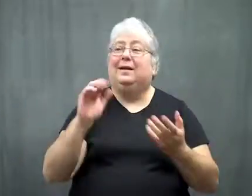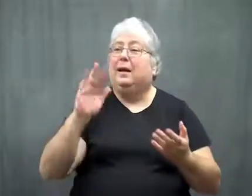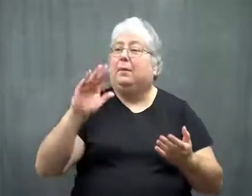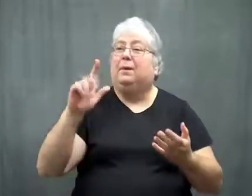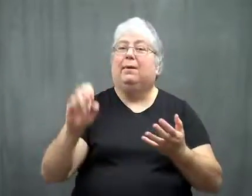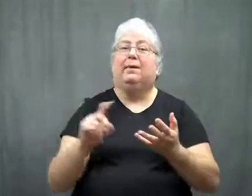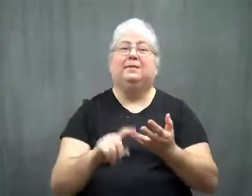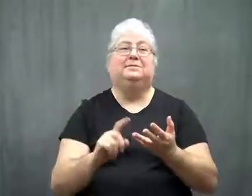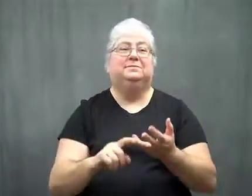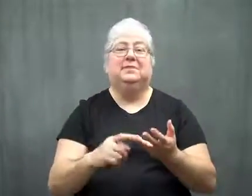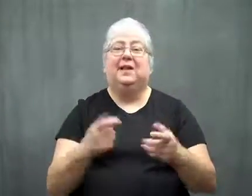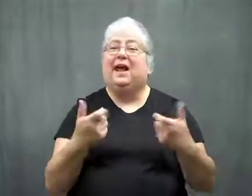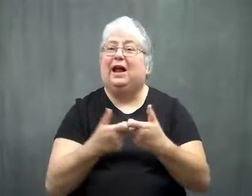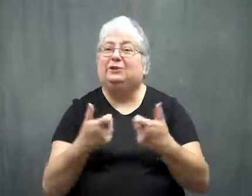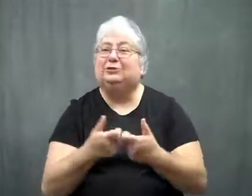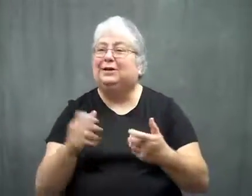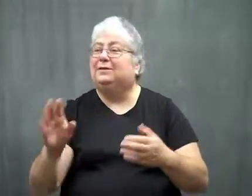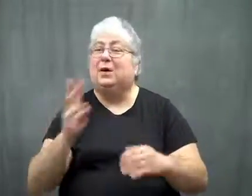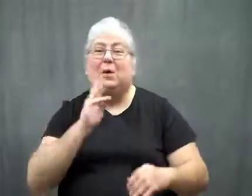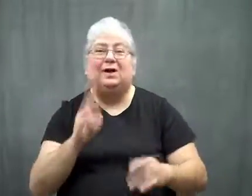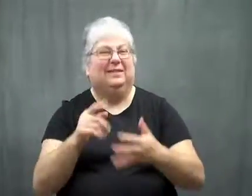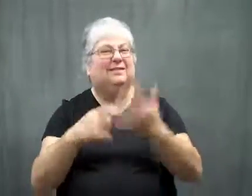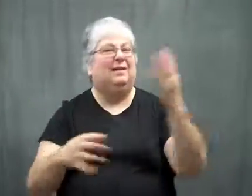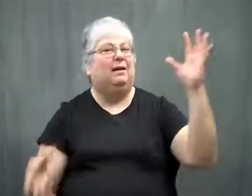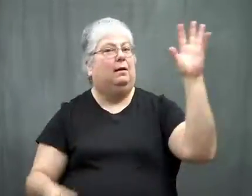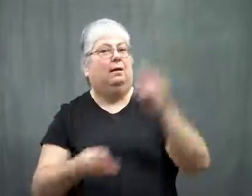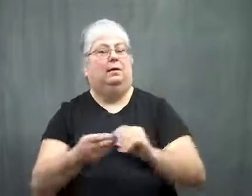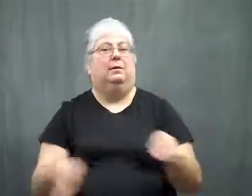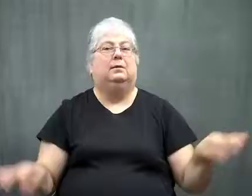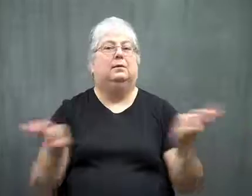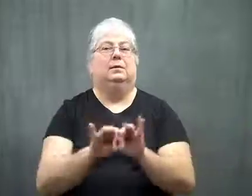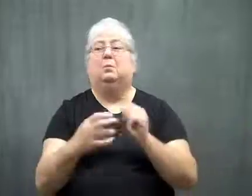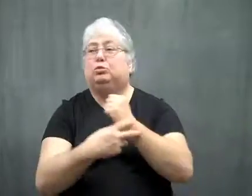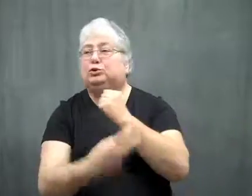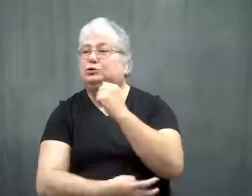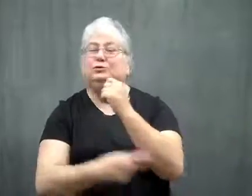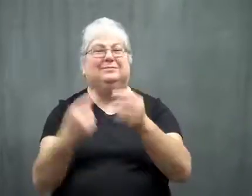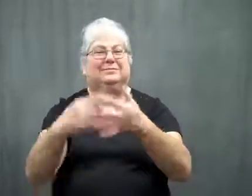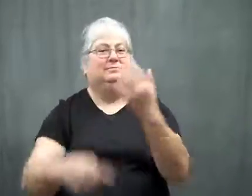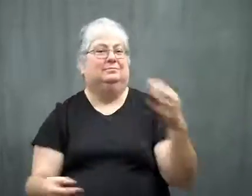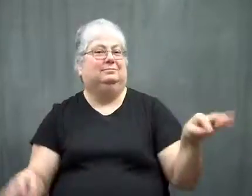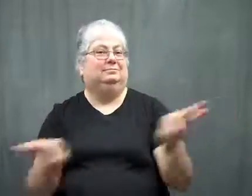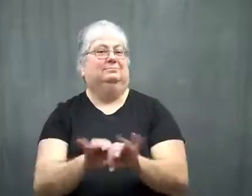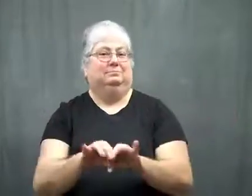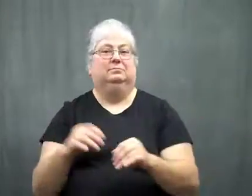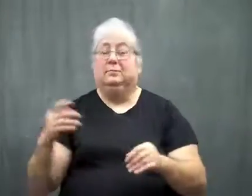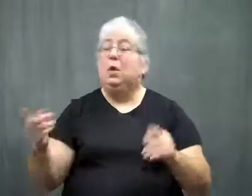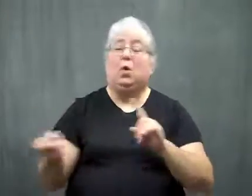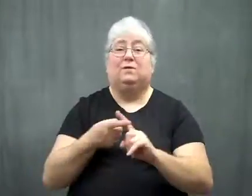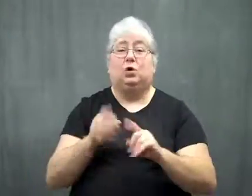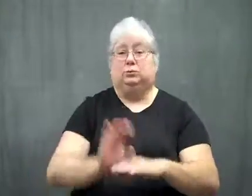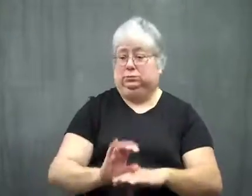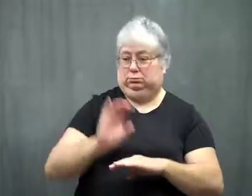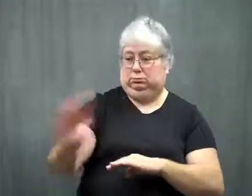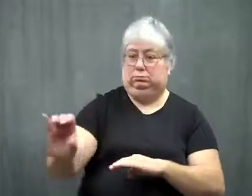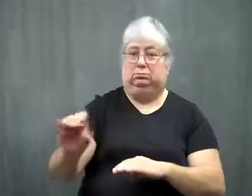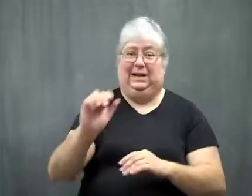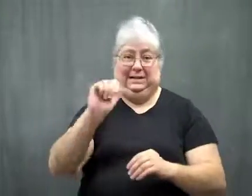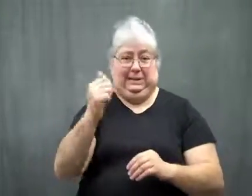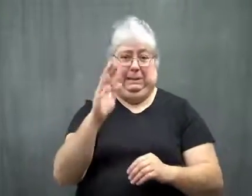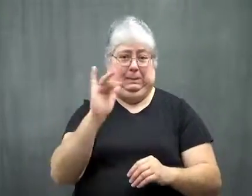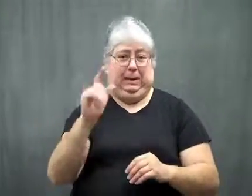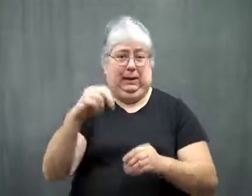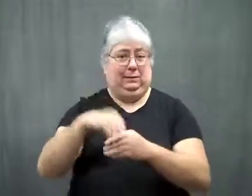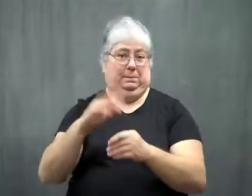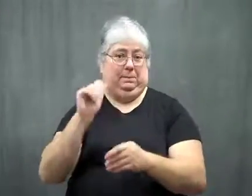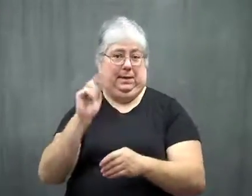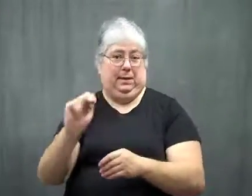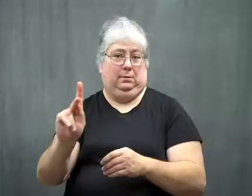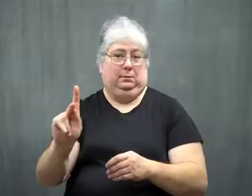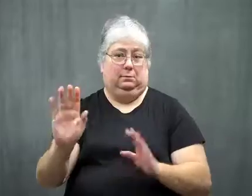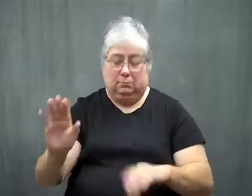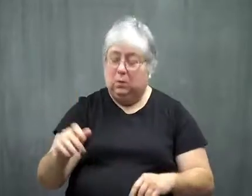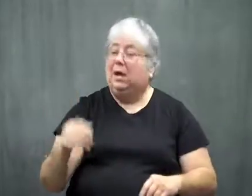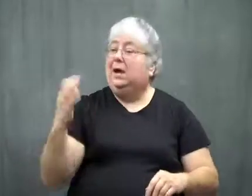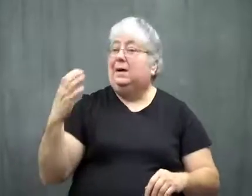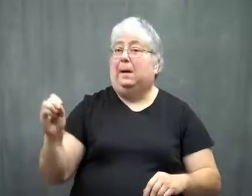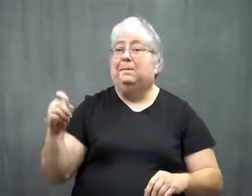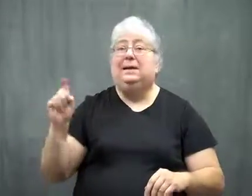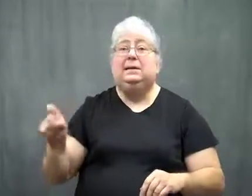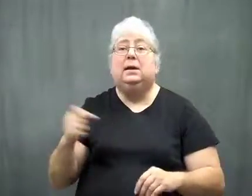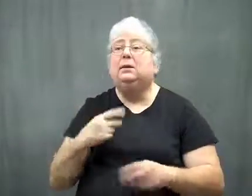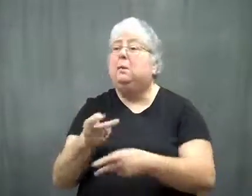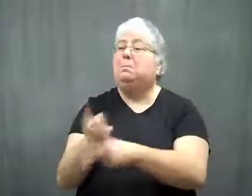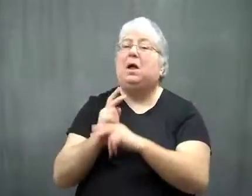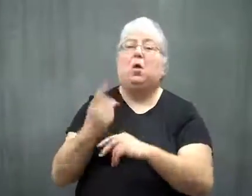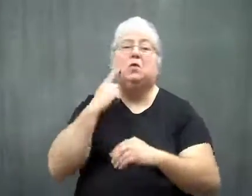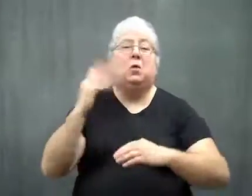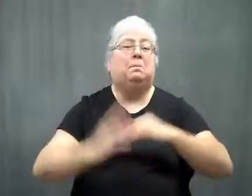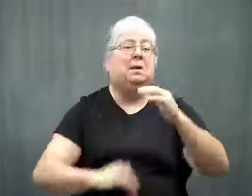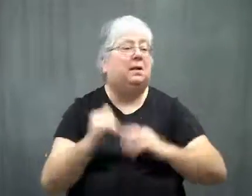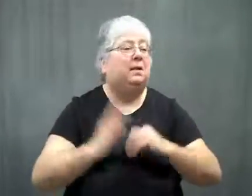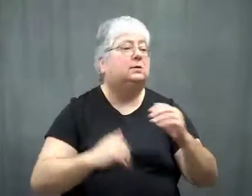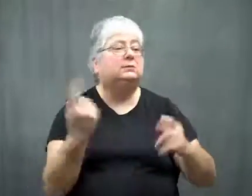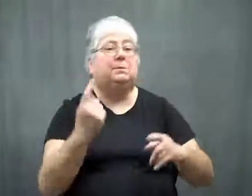cables, electricity, water, bridges, all those things are important.